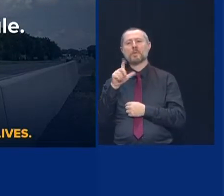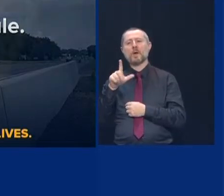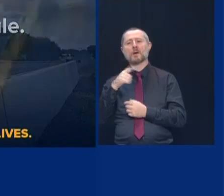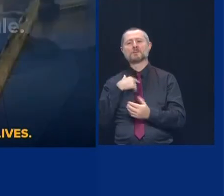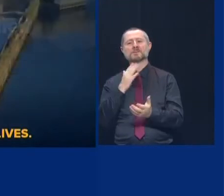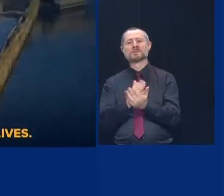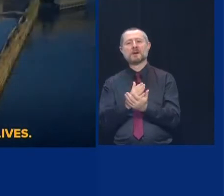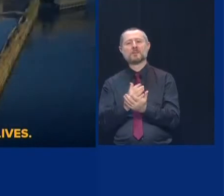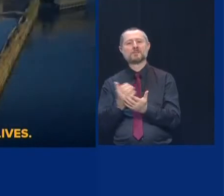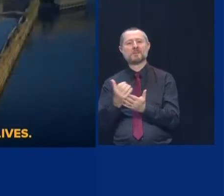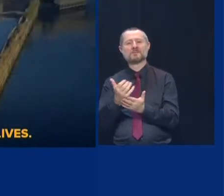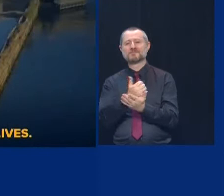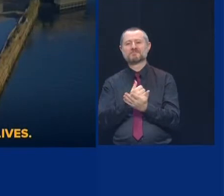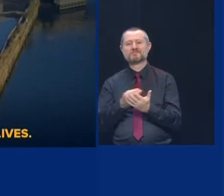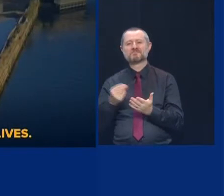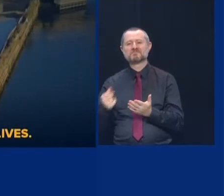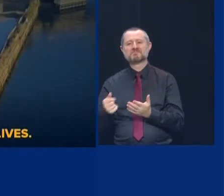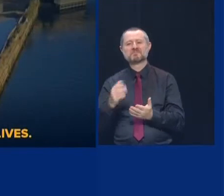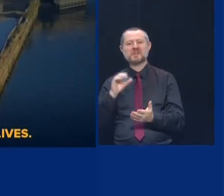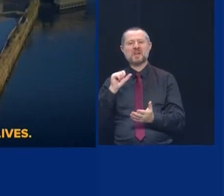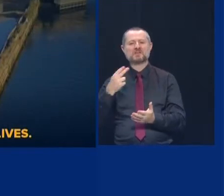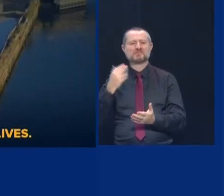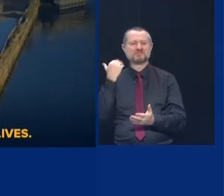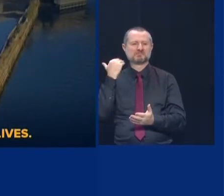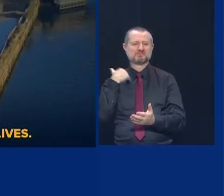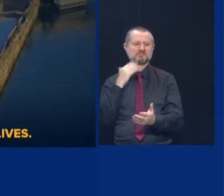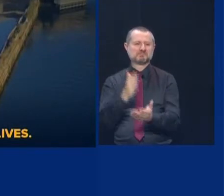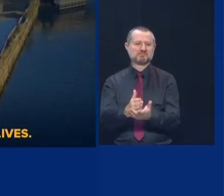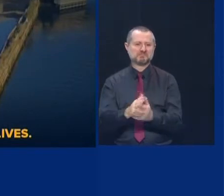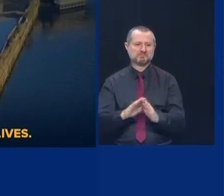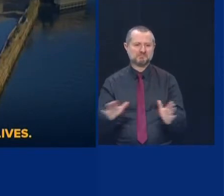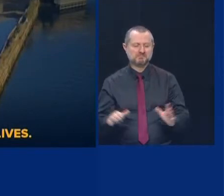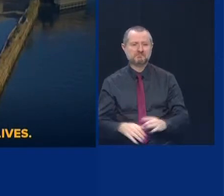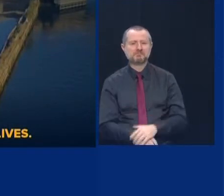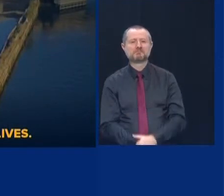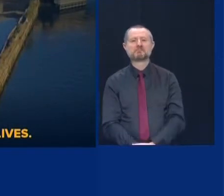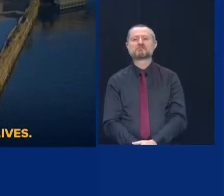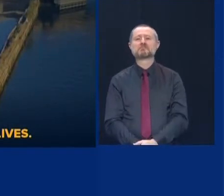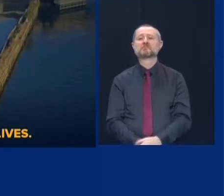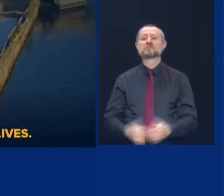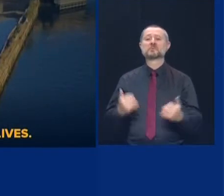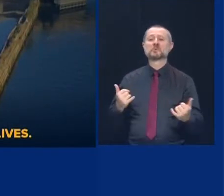ONE UNRELATED POINT. WE FINISHED CASHLESS TOLLING ALL